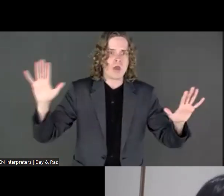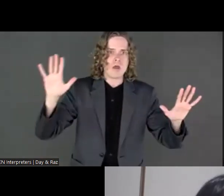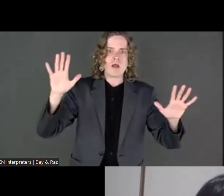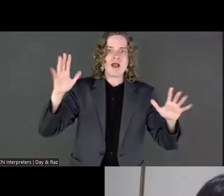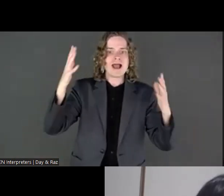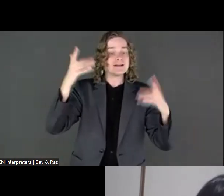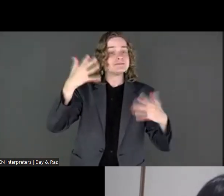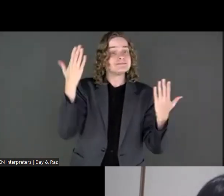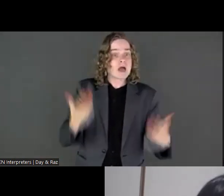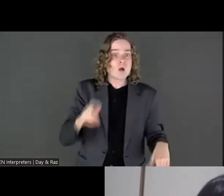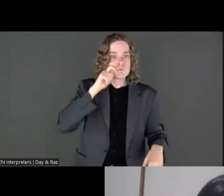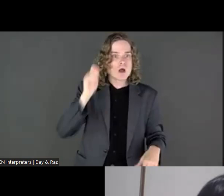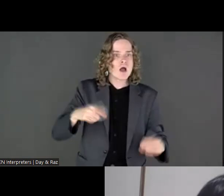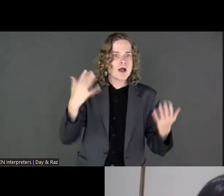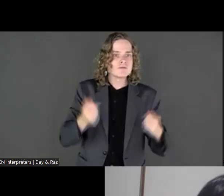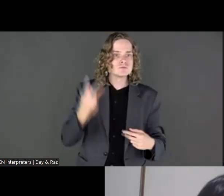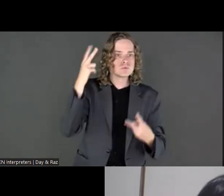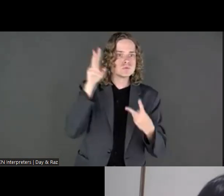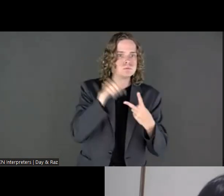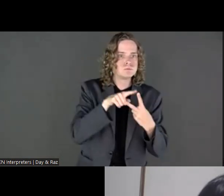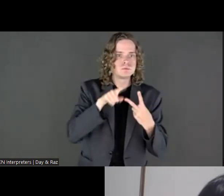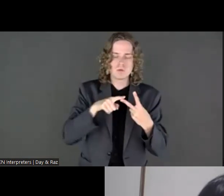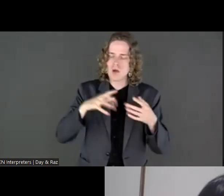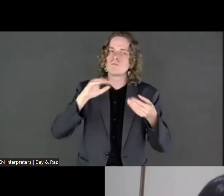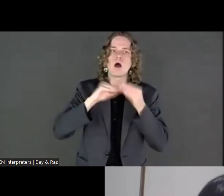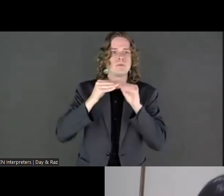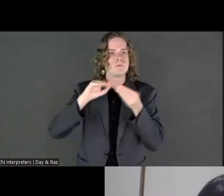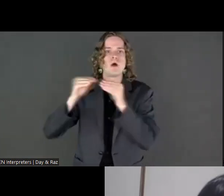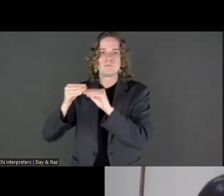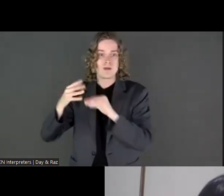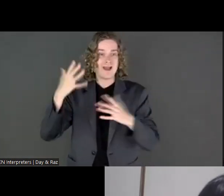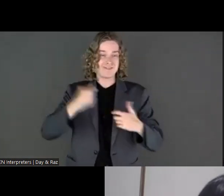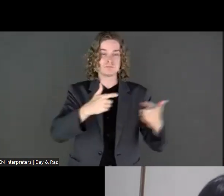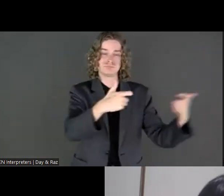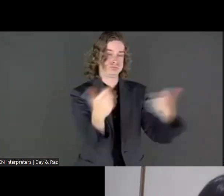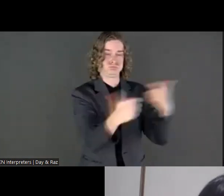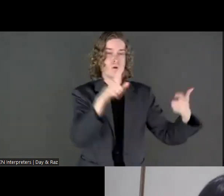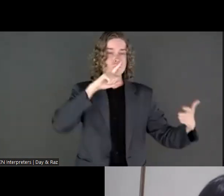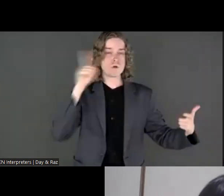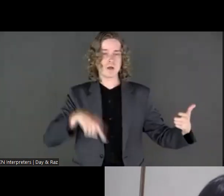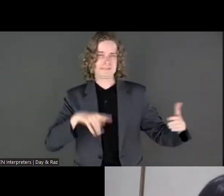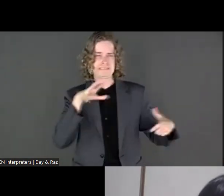challenges. We are talking about the critical situation and indeed, about the experience,